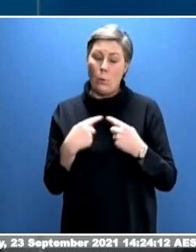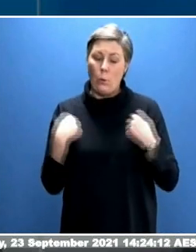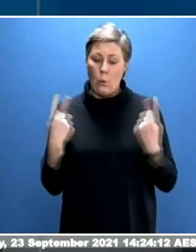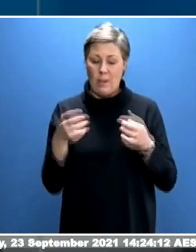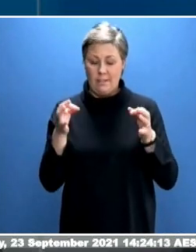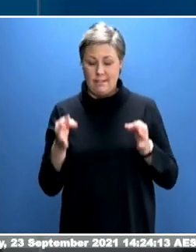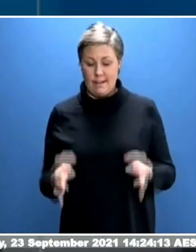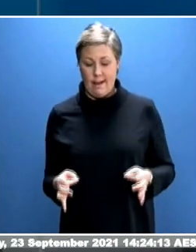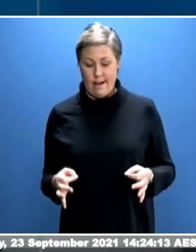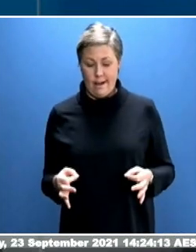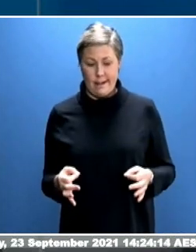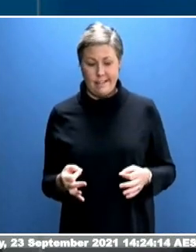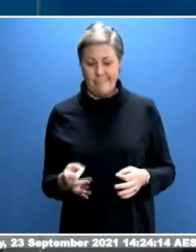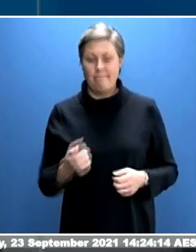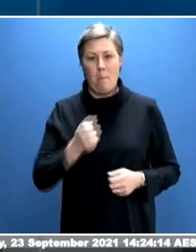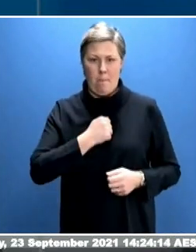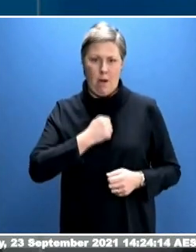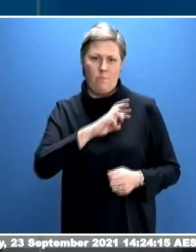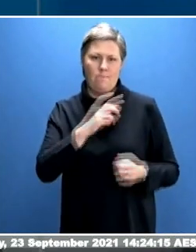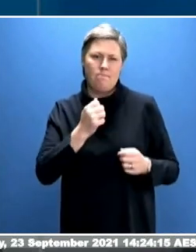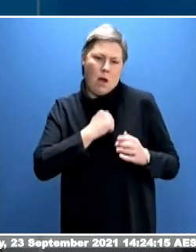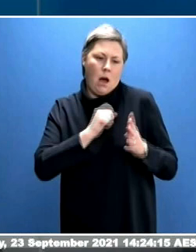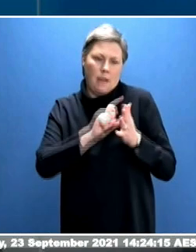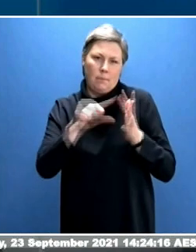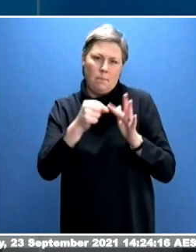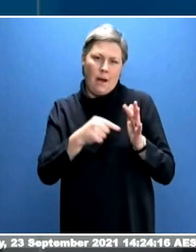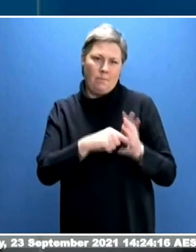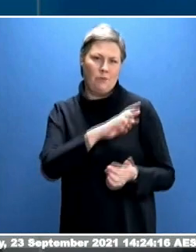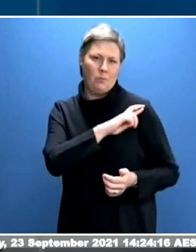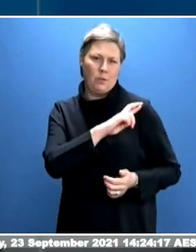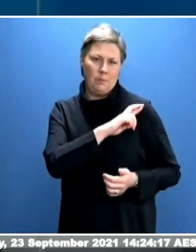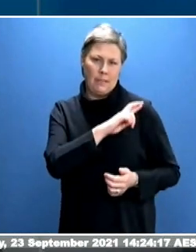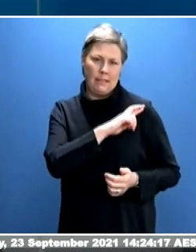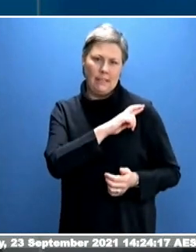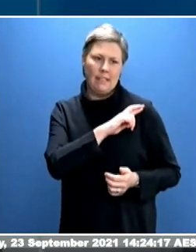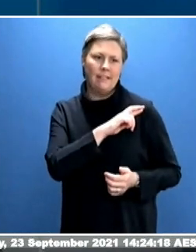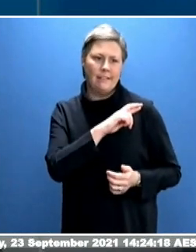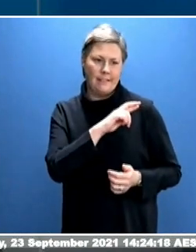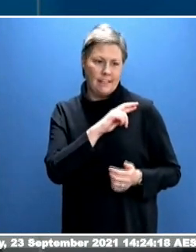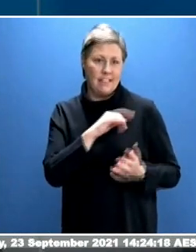in our care, and it's our responsibility to apply all resources and care that